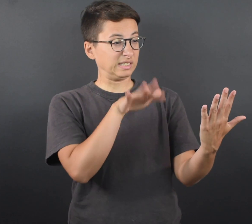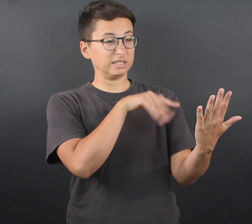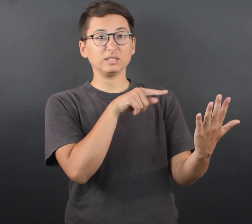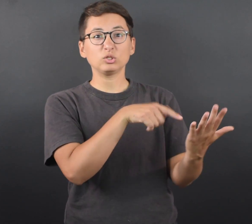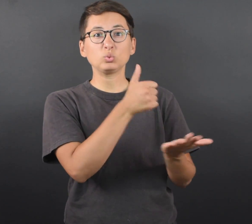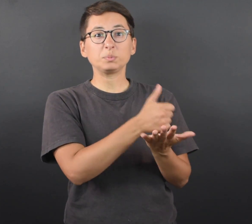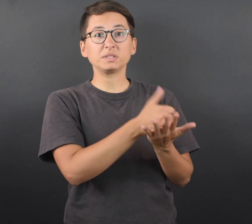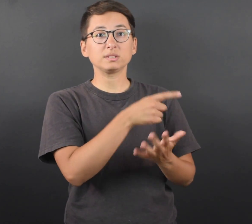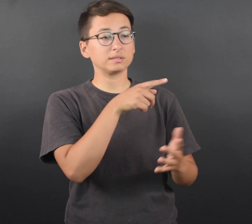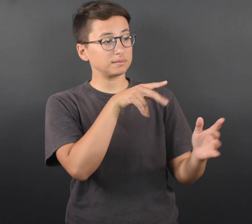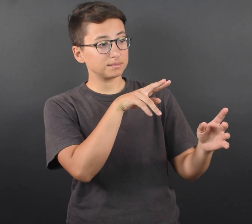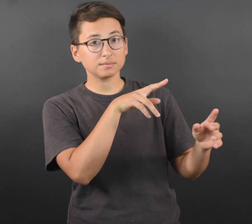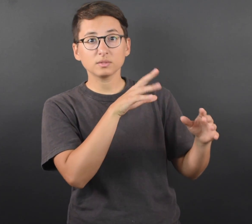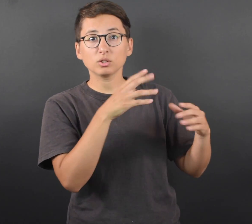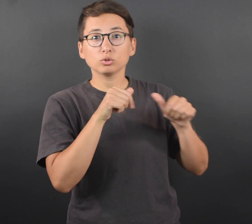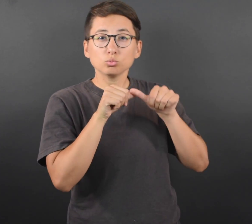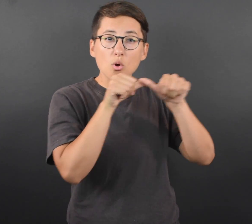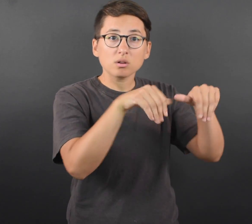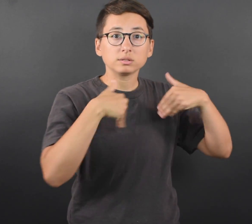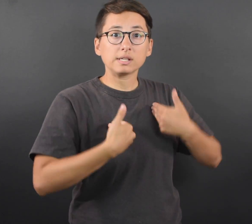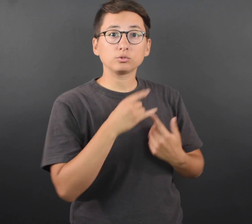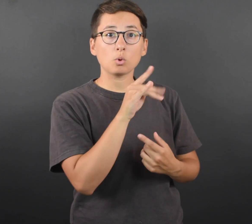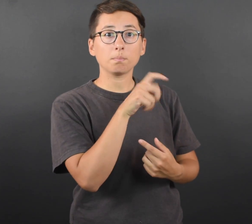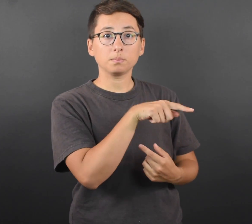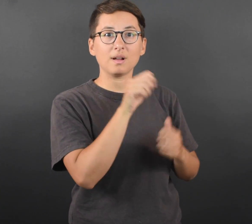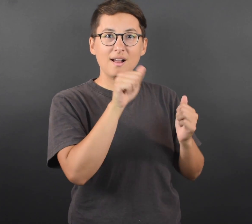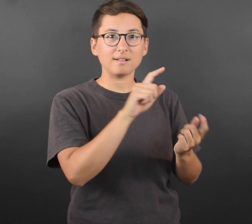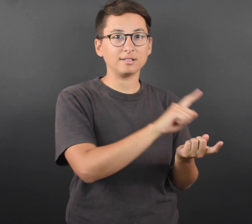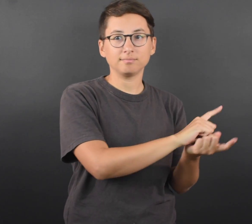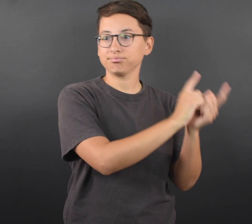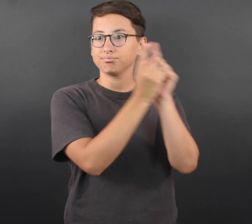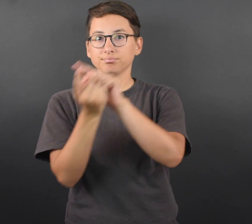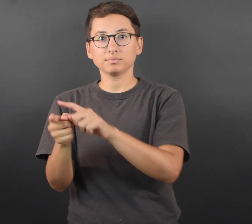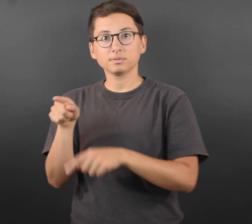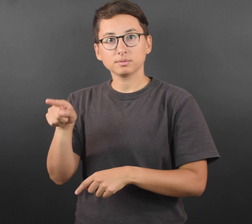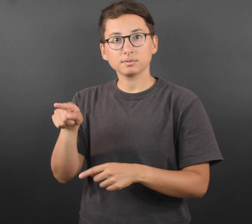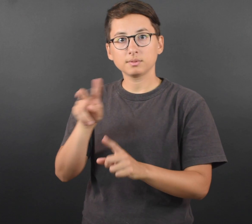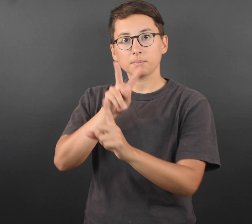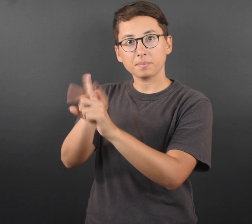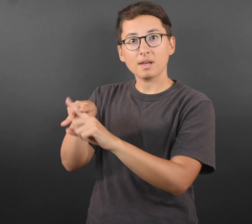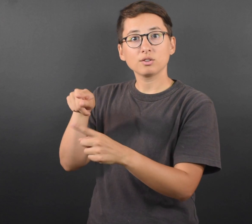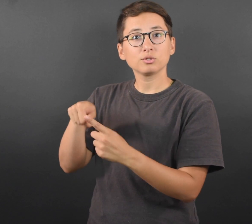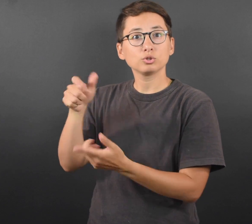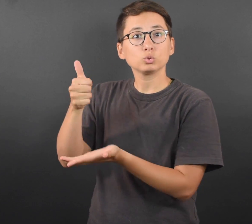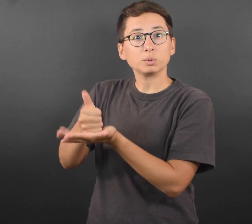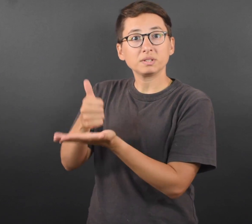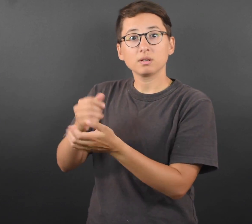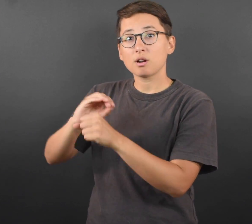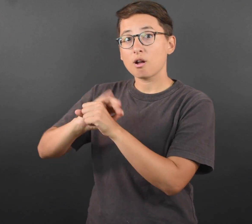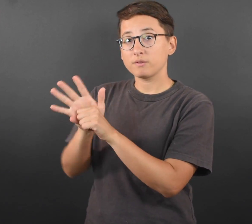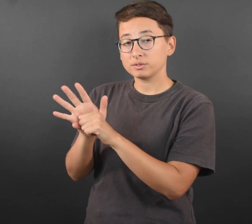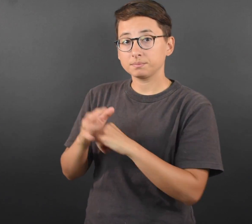There are lessons from treating chronic fatigue syndrome that may translate to treating COVID- 19.